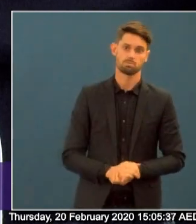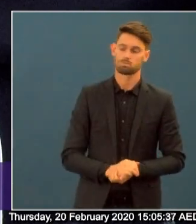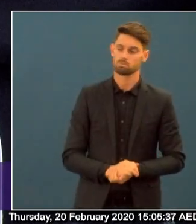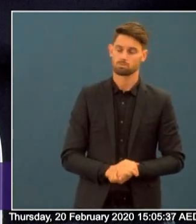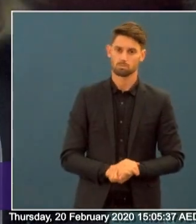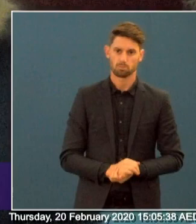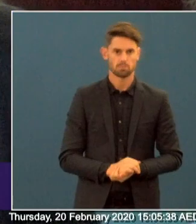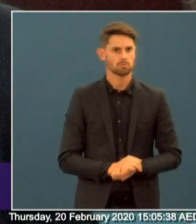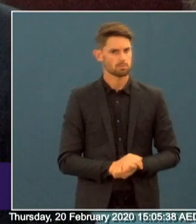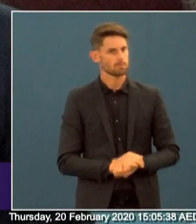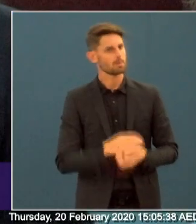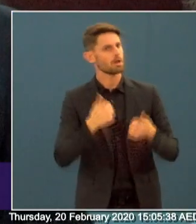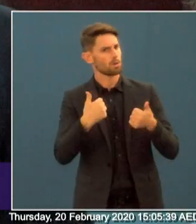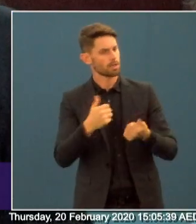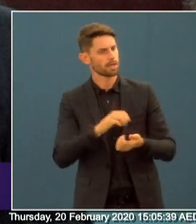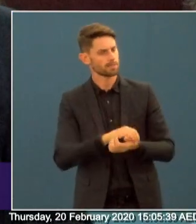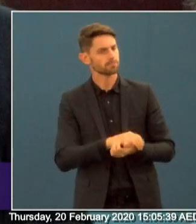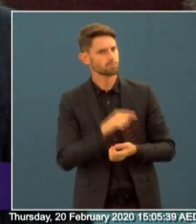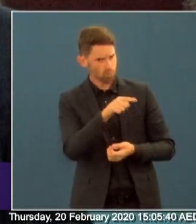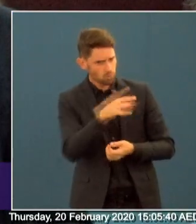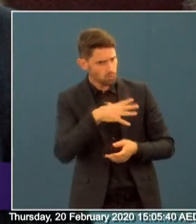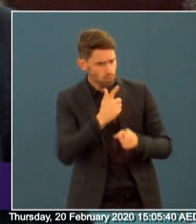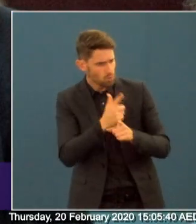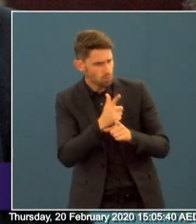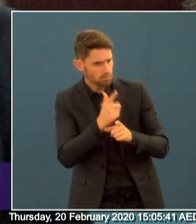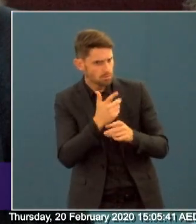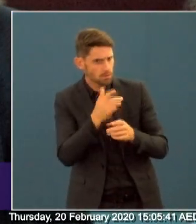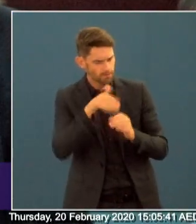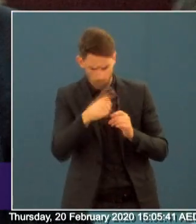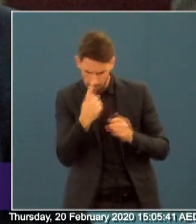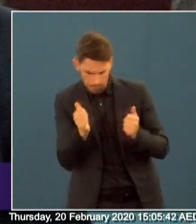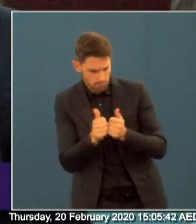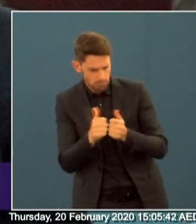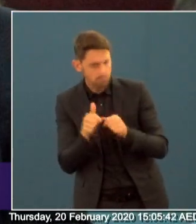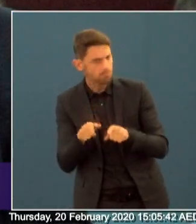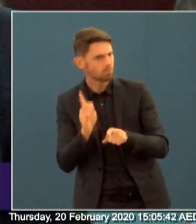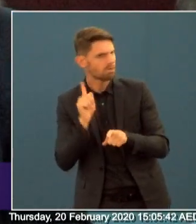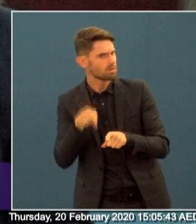I think you wanted to refer to a document, Dr Small. Yes. Yes. And what is that document?